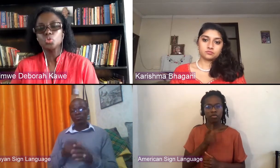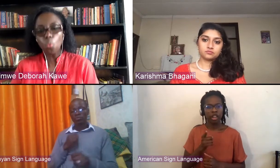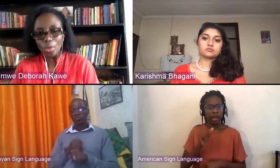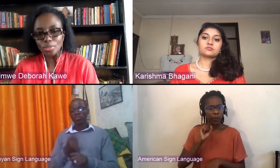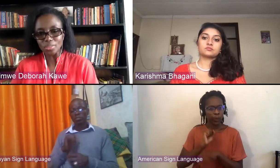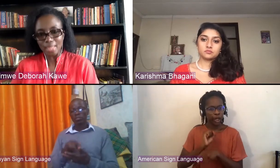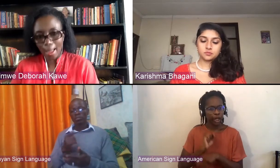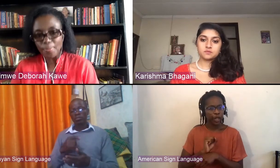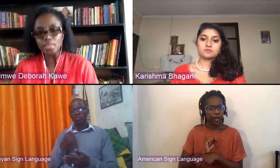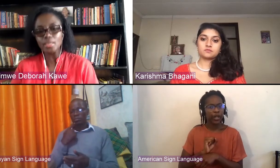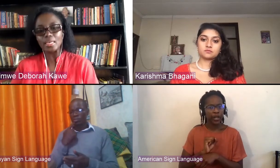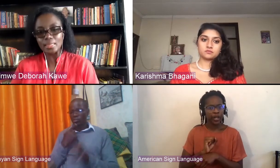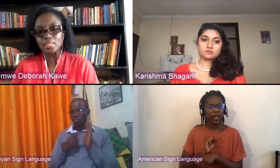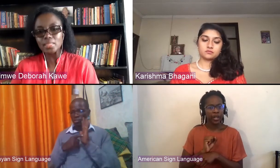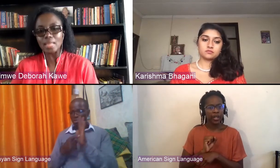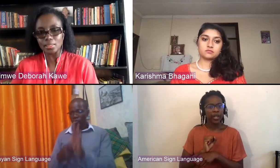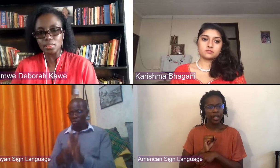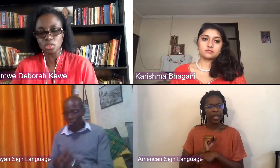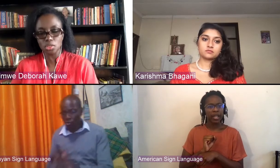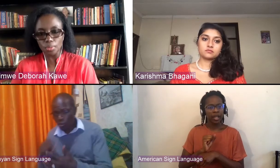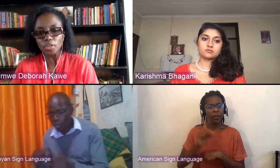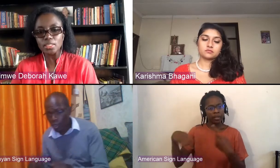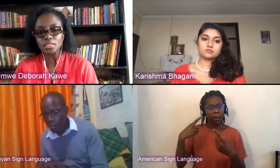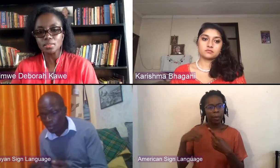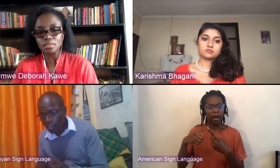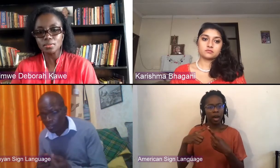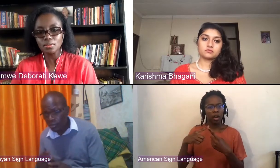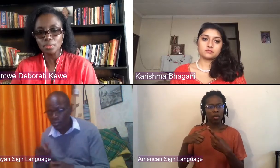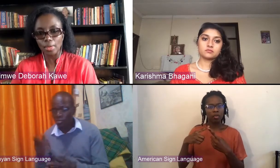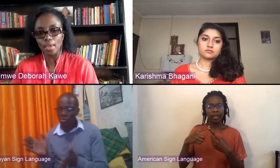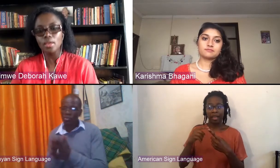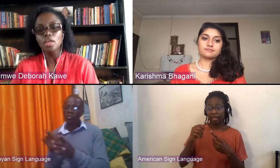to what was happening in these artists communities, okay.